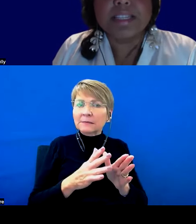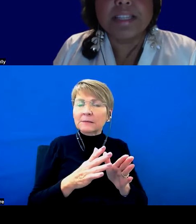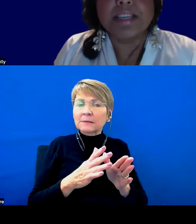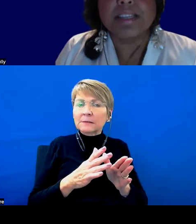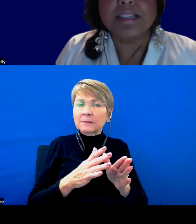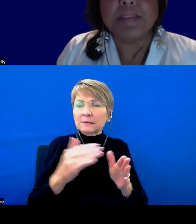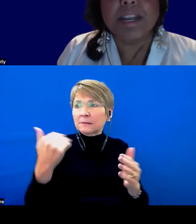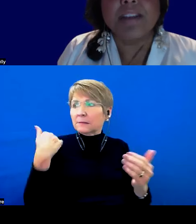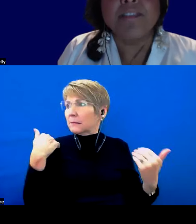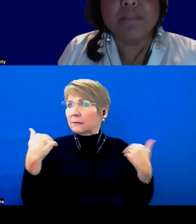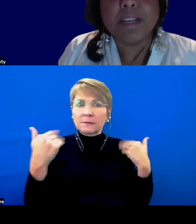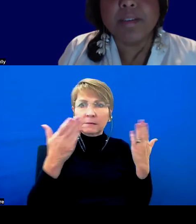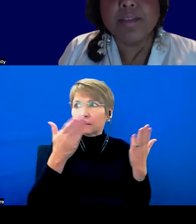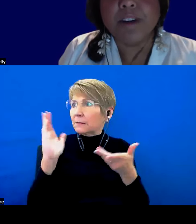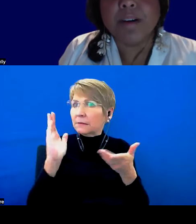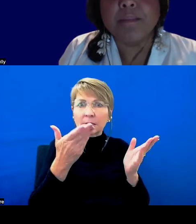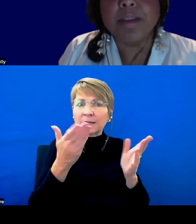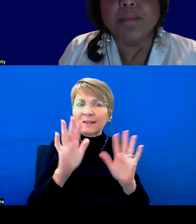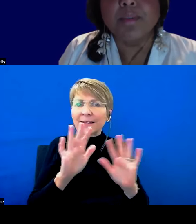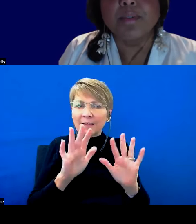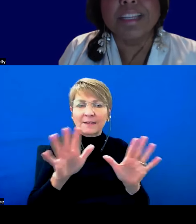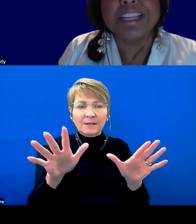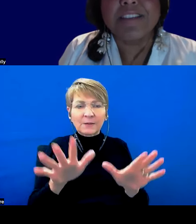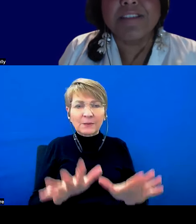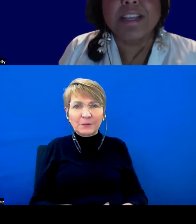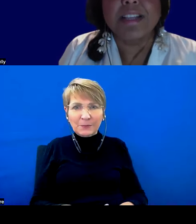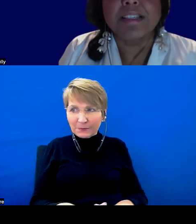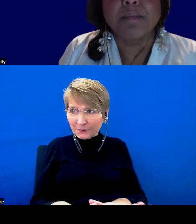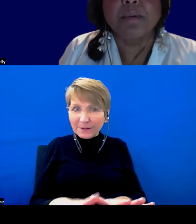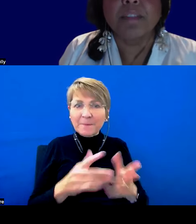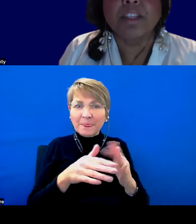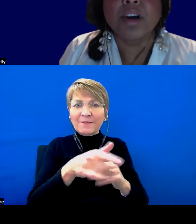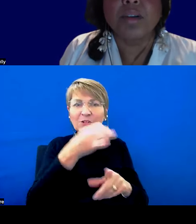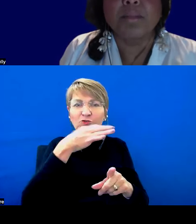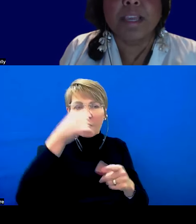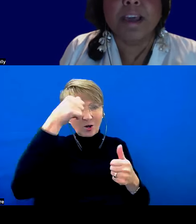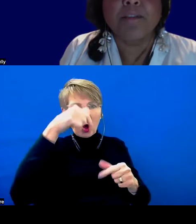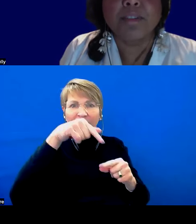the assessment in a familiar environment will significantly support the child being comfortable,